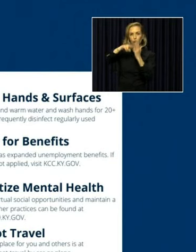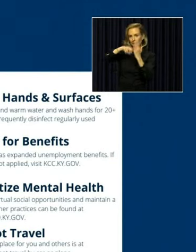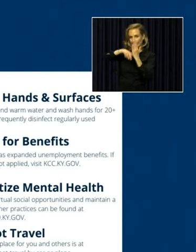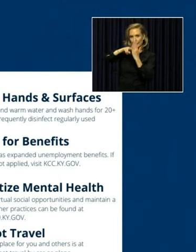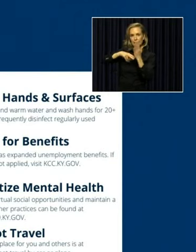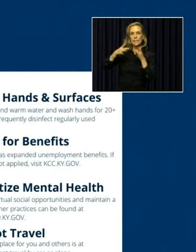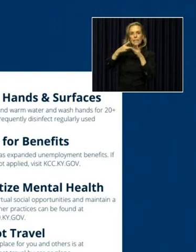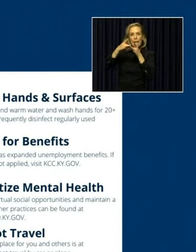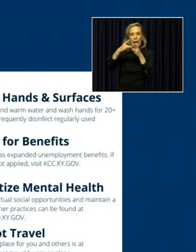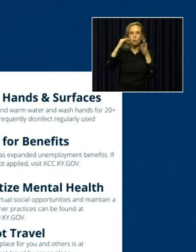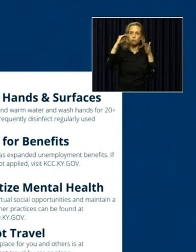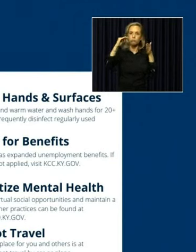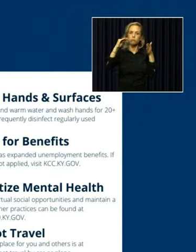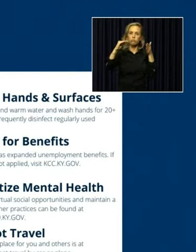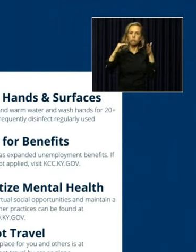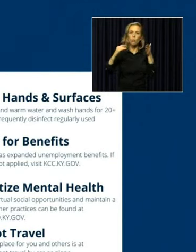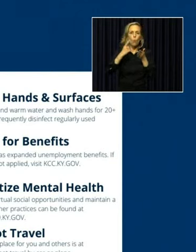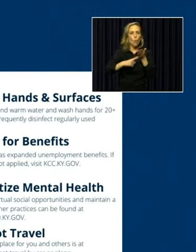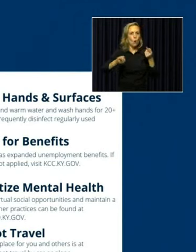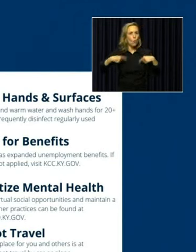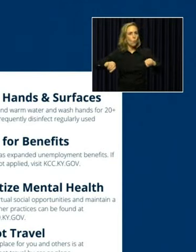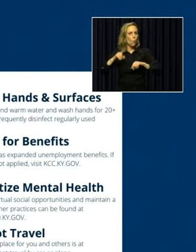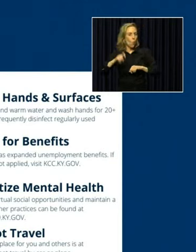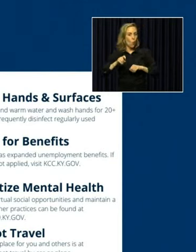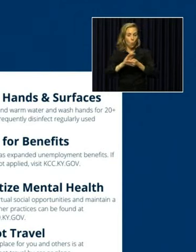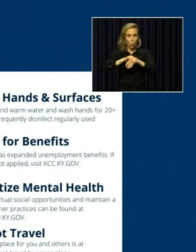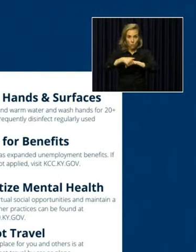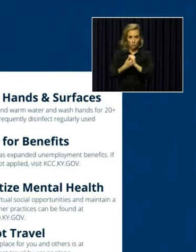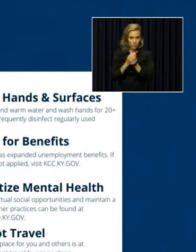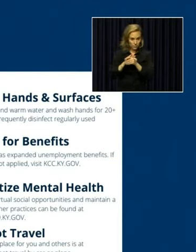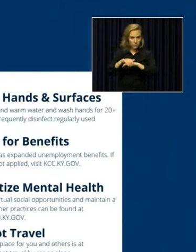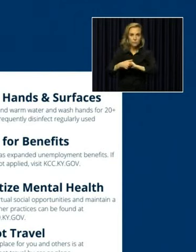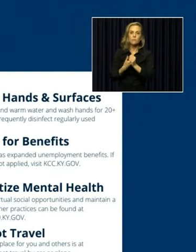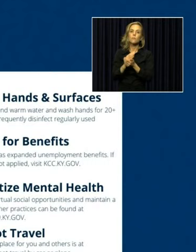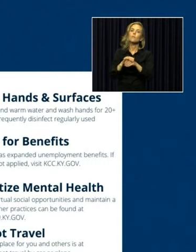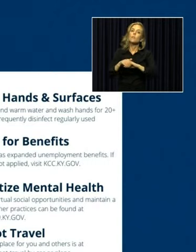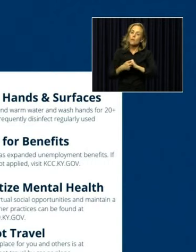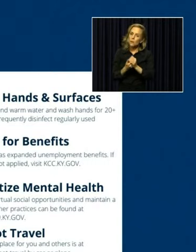GOING TO GET THROUGH IT TOGETHER, WHICH MEANS MEANS YOU HAVE TO HAVE ENOUGH TO GET